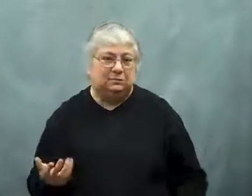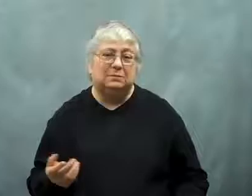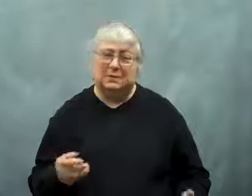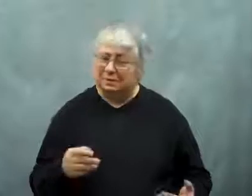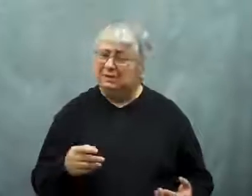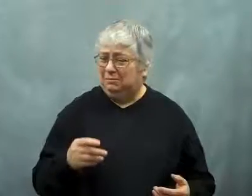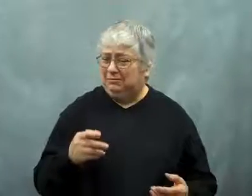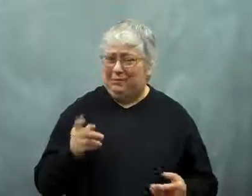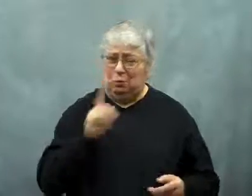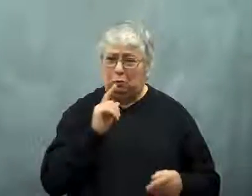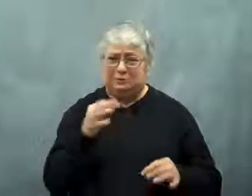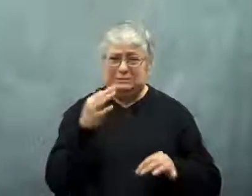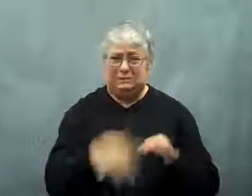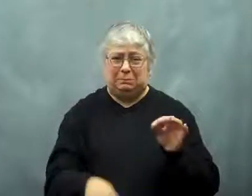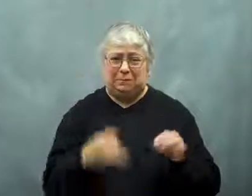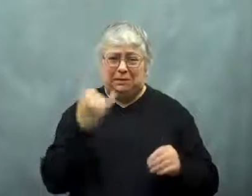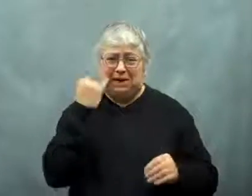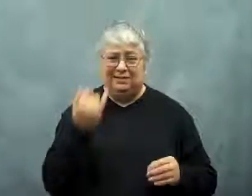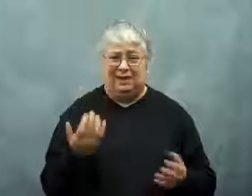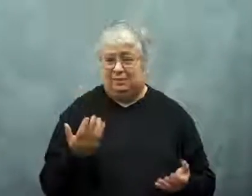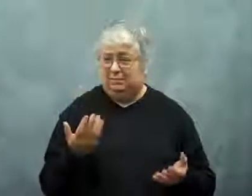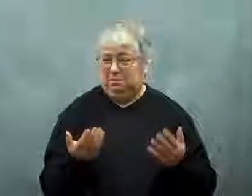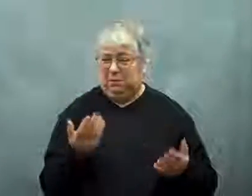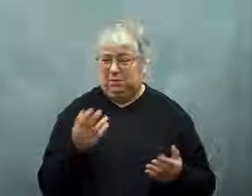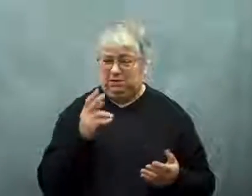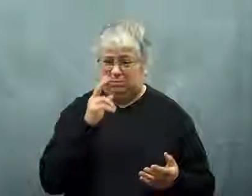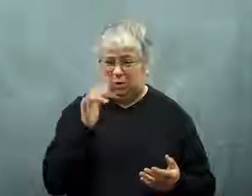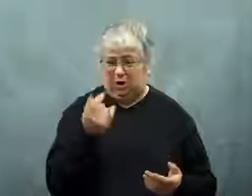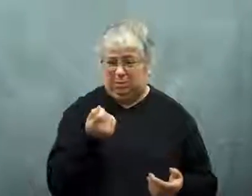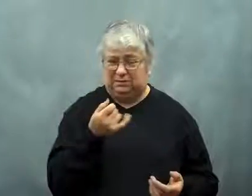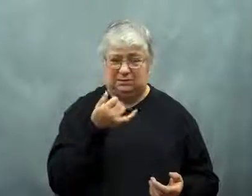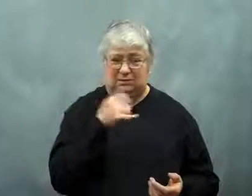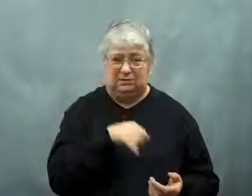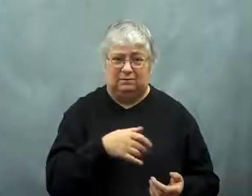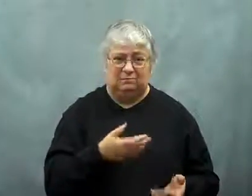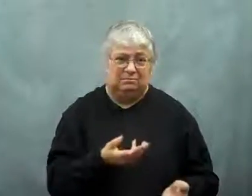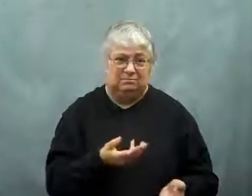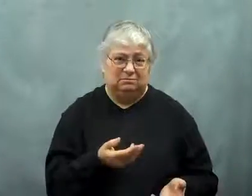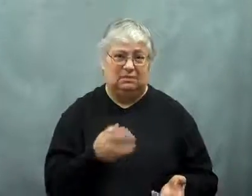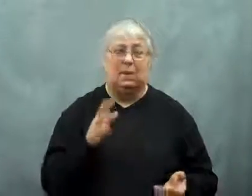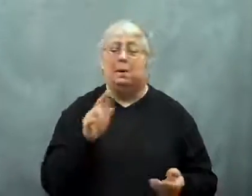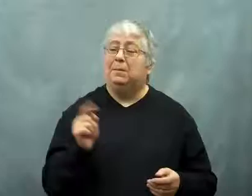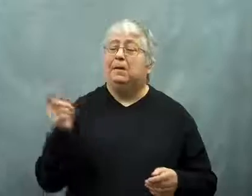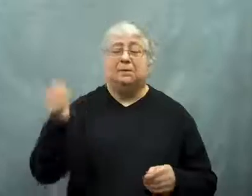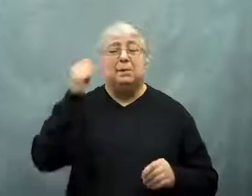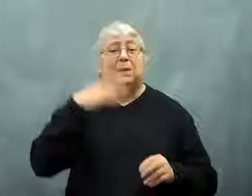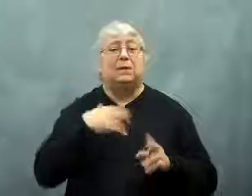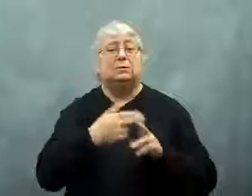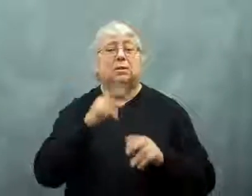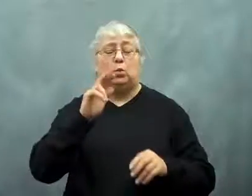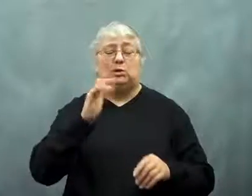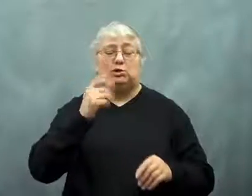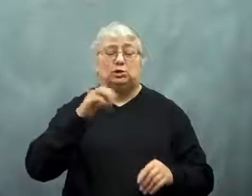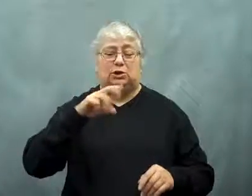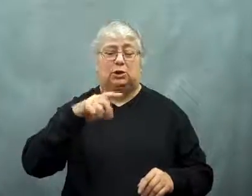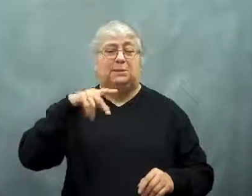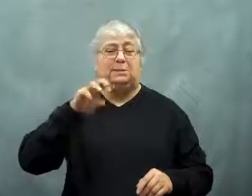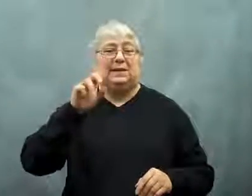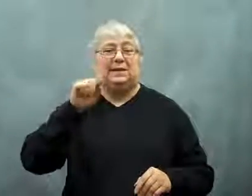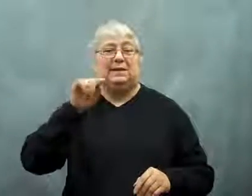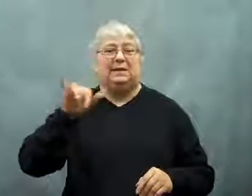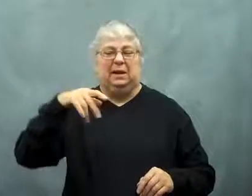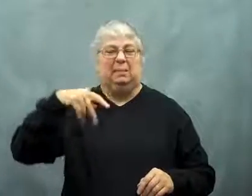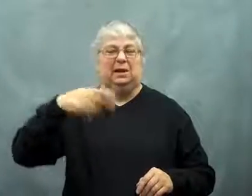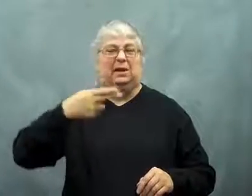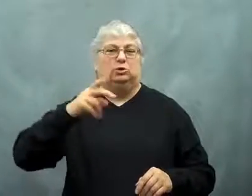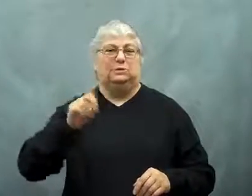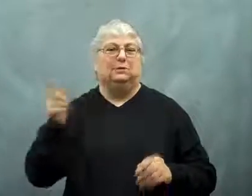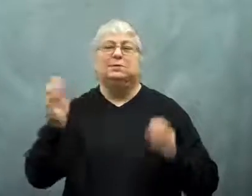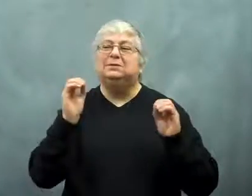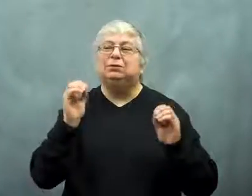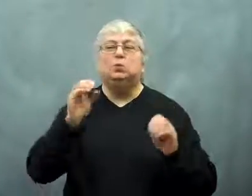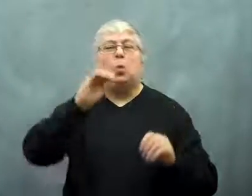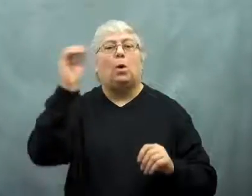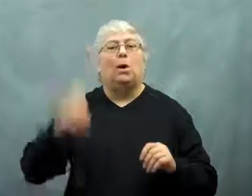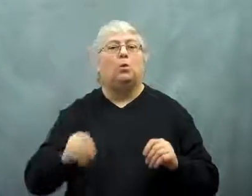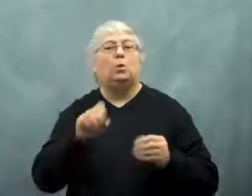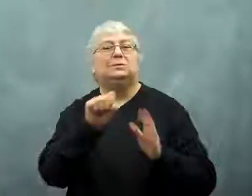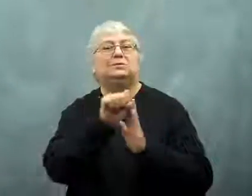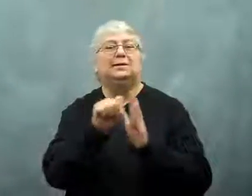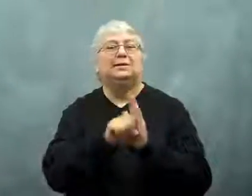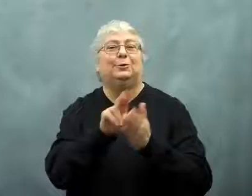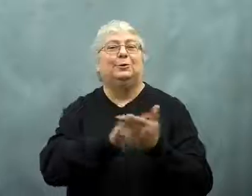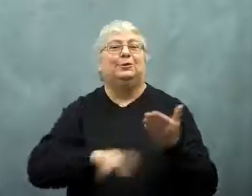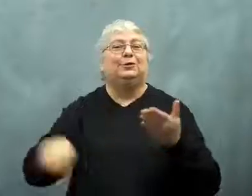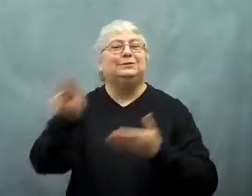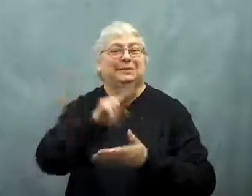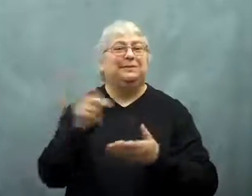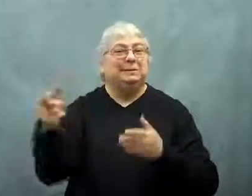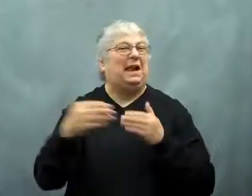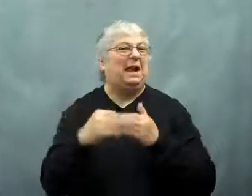It's a really simple idea, and maybe even a little silly.